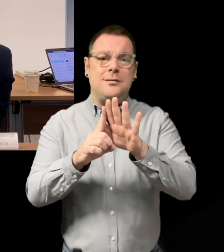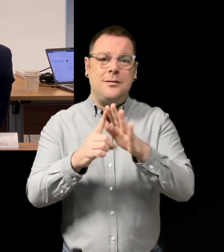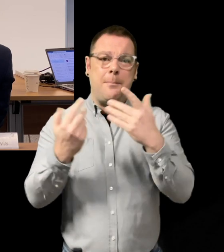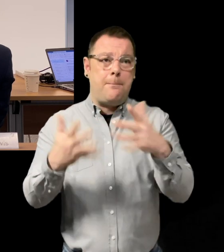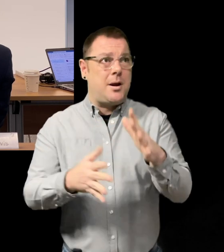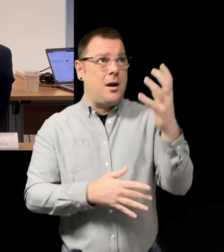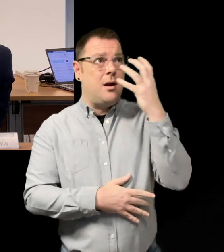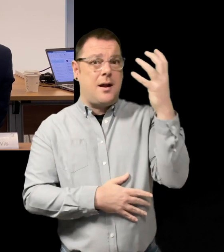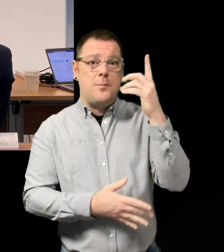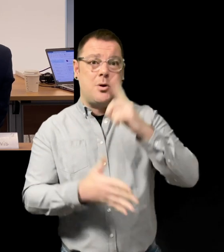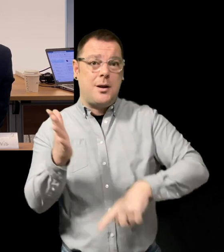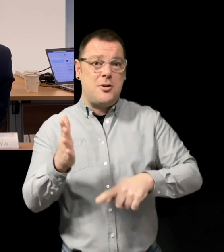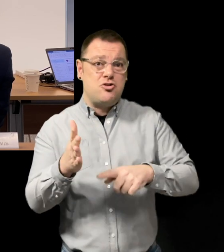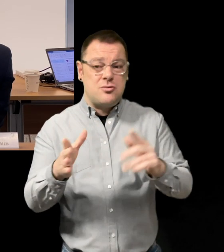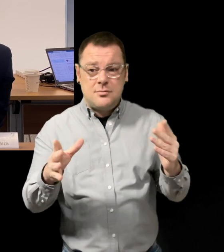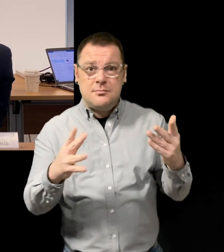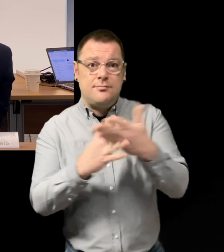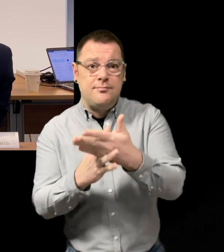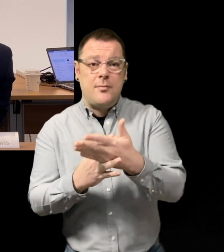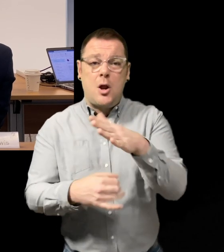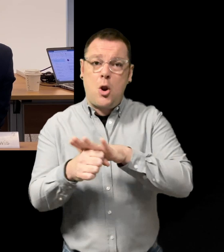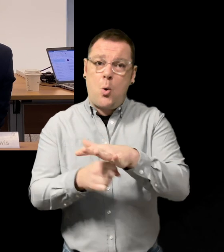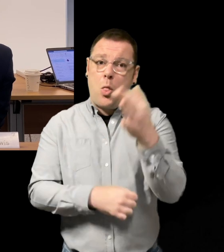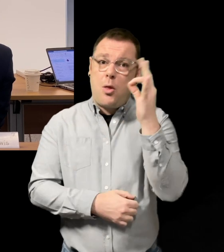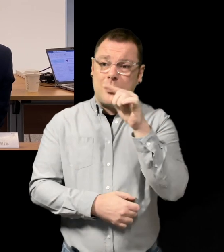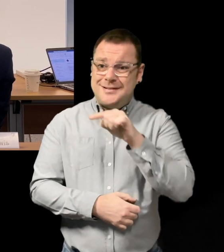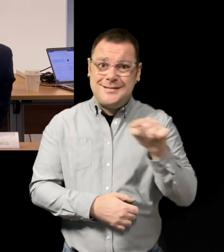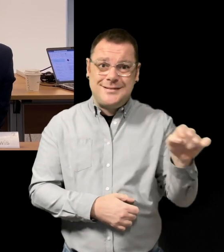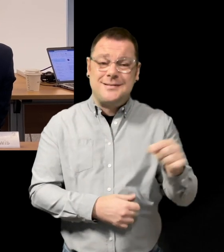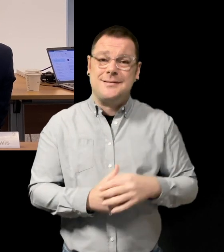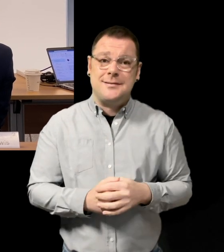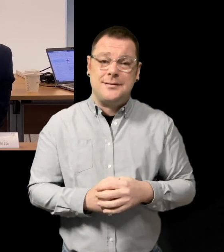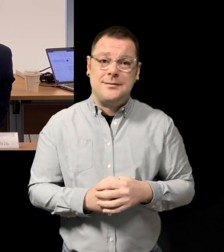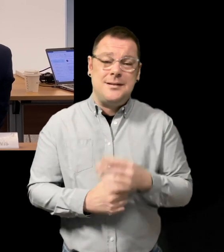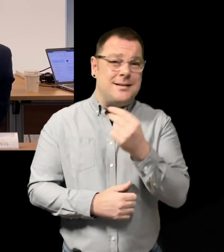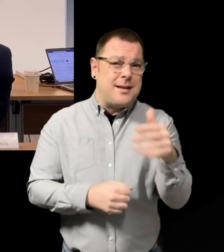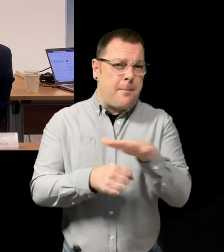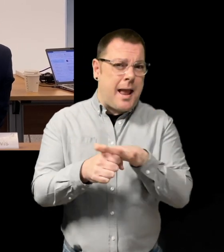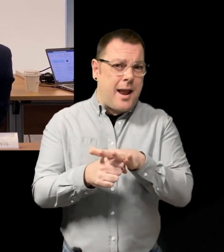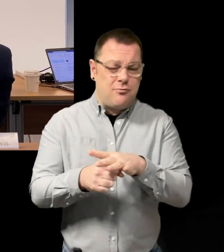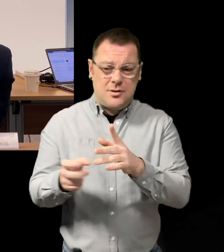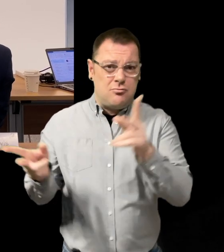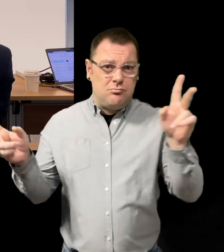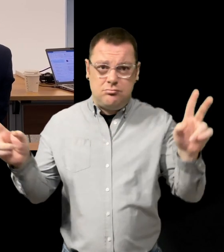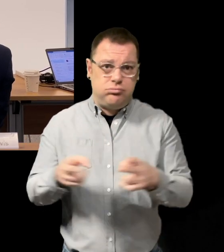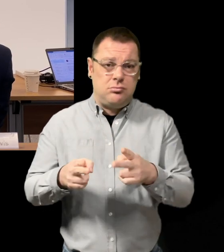We have seen government commissioners intervening in local authorities. We have seen some areas cut services altogether.